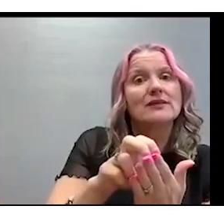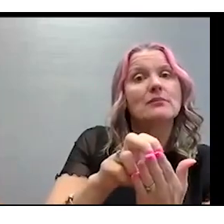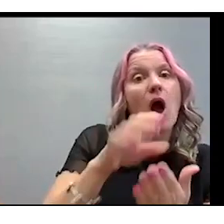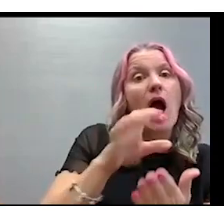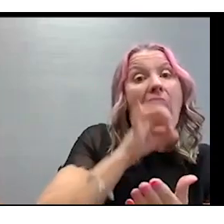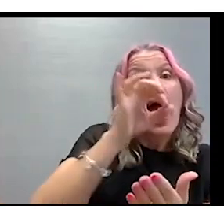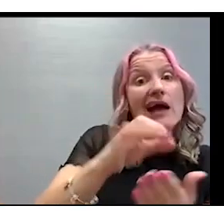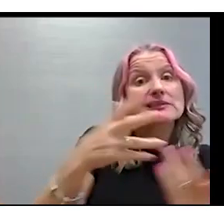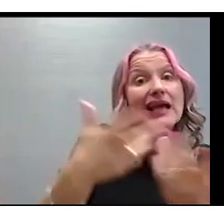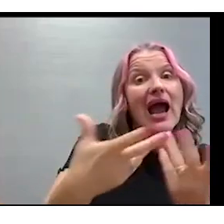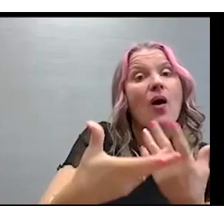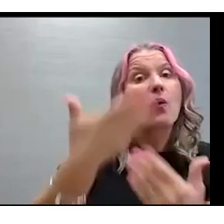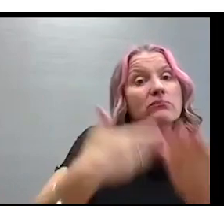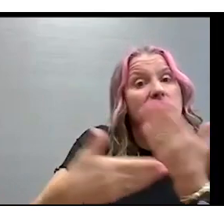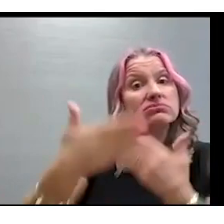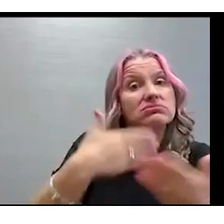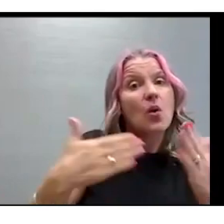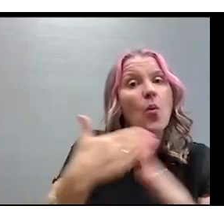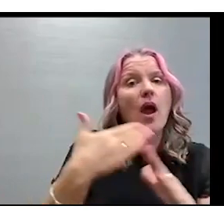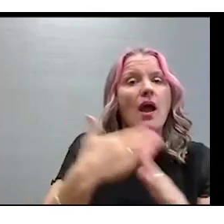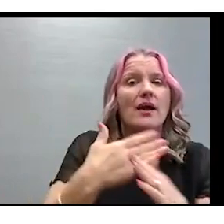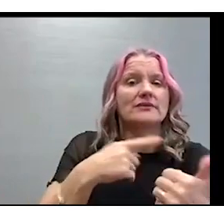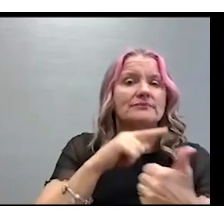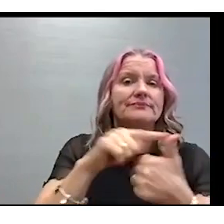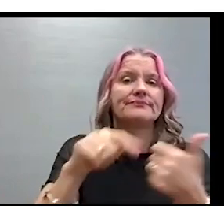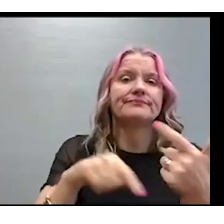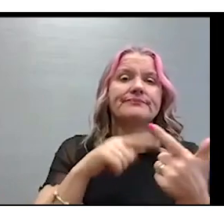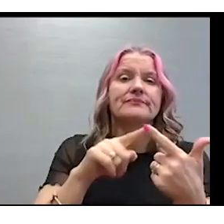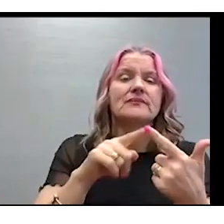So that's one example. The other example is a